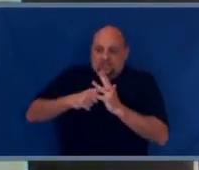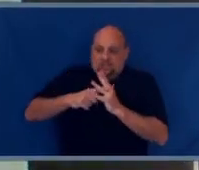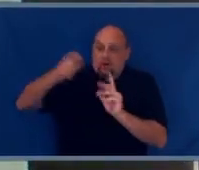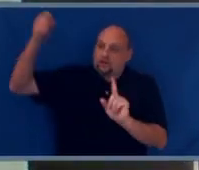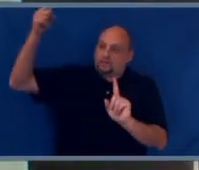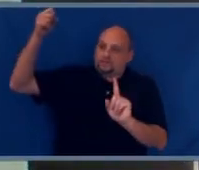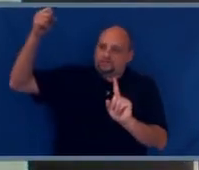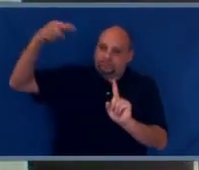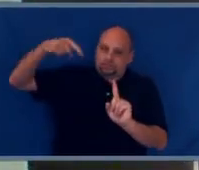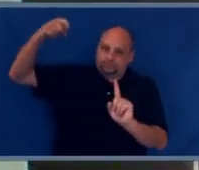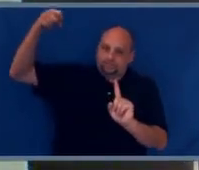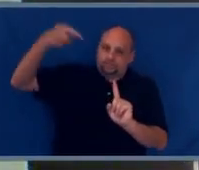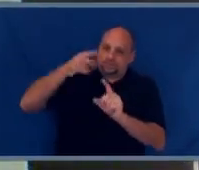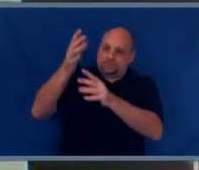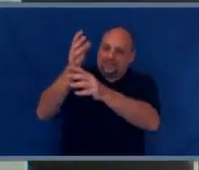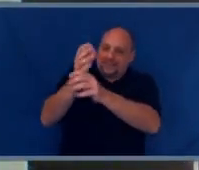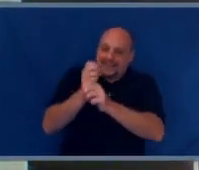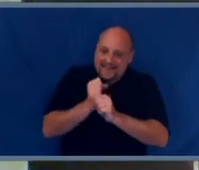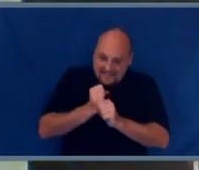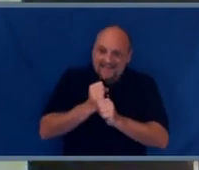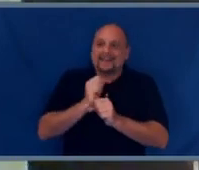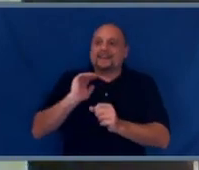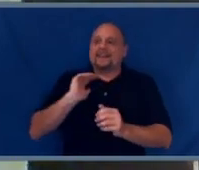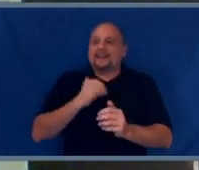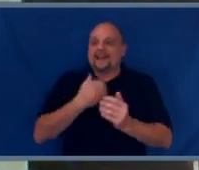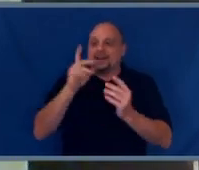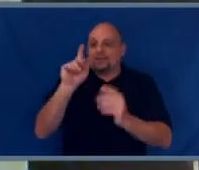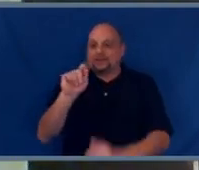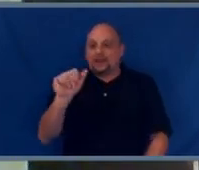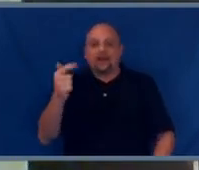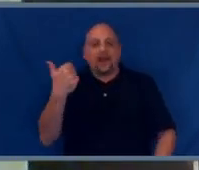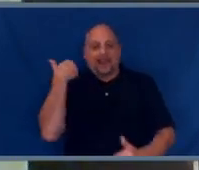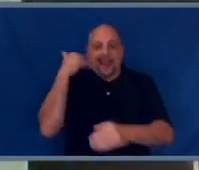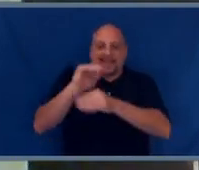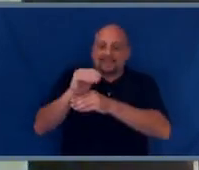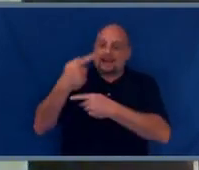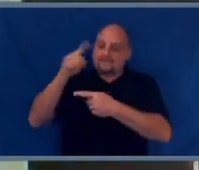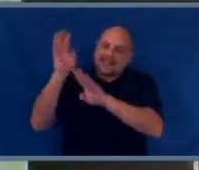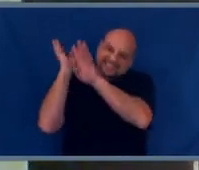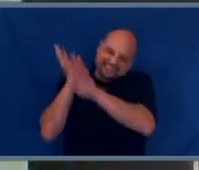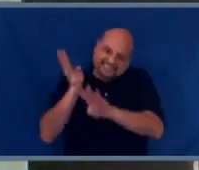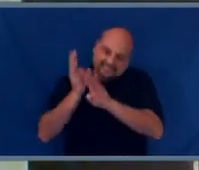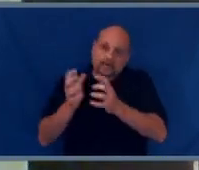ETRY BACK FROM THE EVENTS. WE HAD A TREASURE TROVE OF DATA